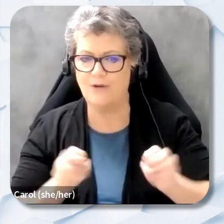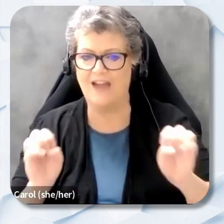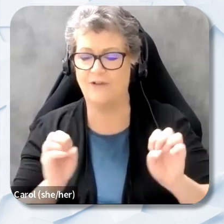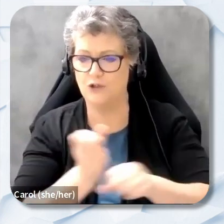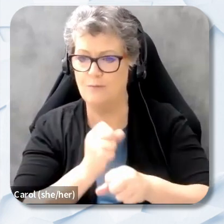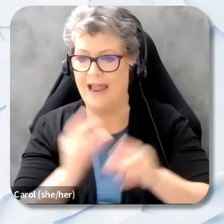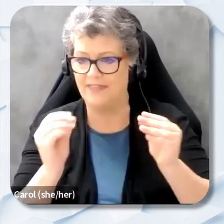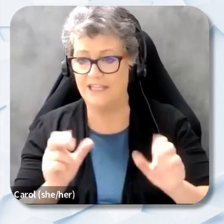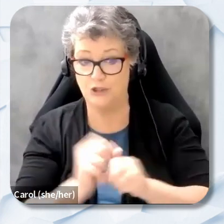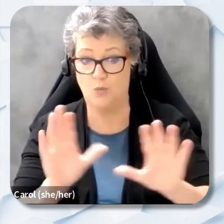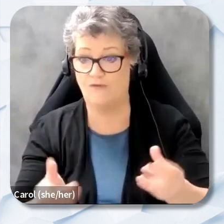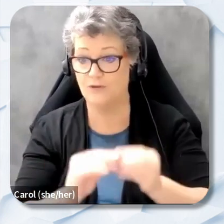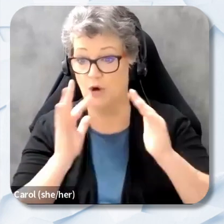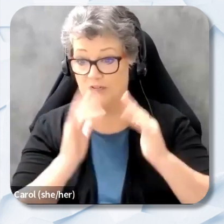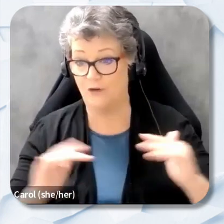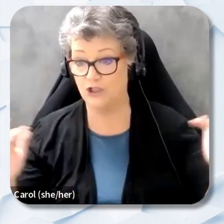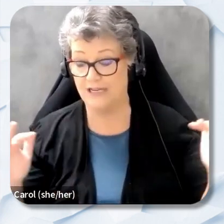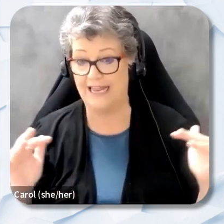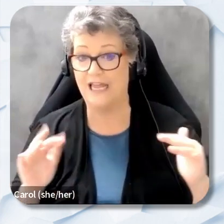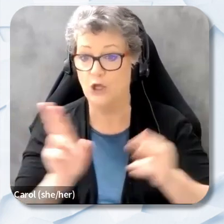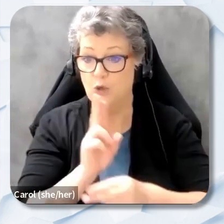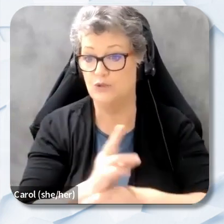teacher workforce through coaching and mentoring.